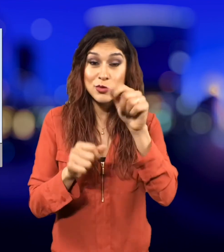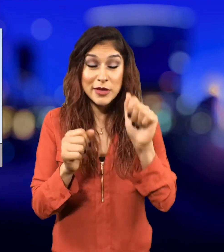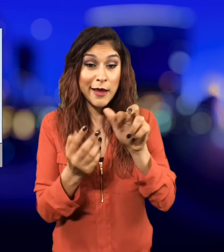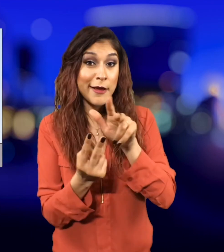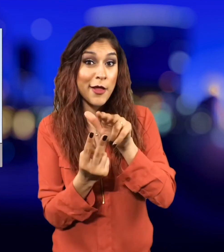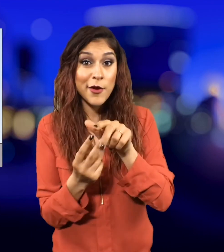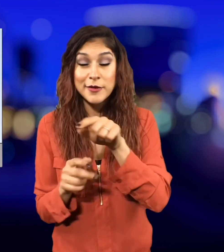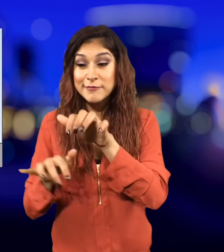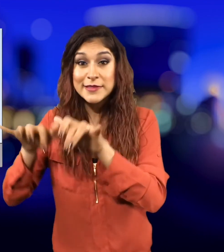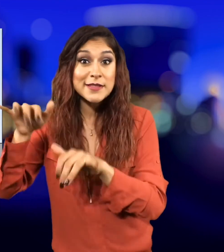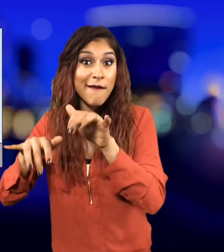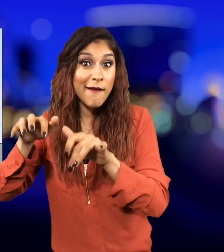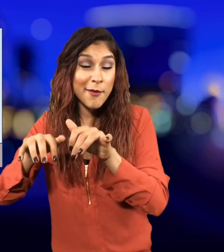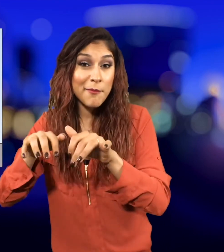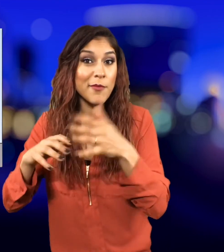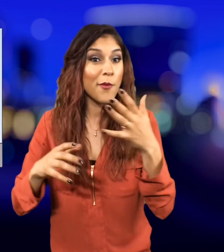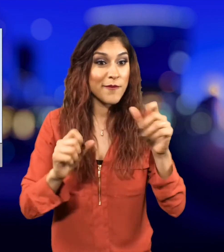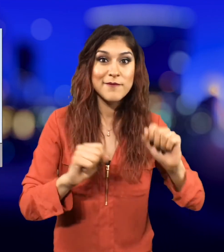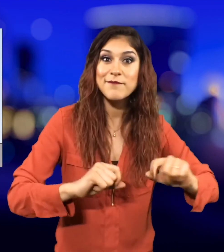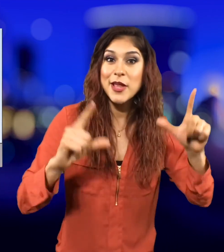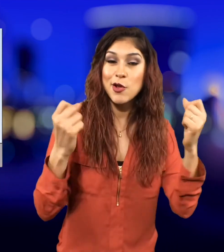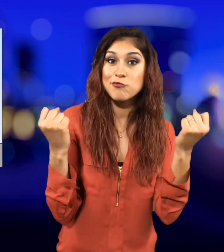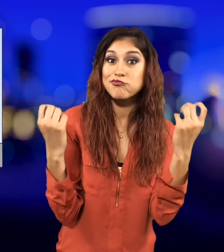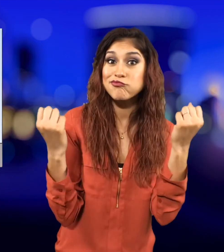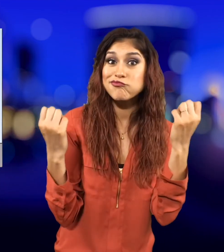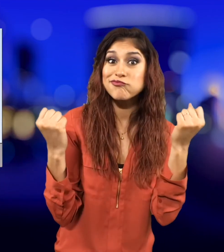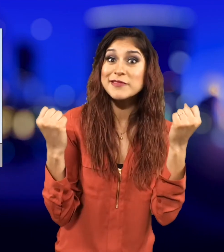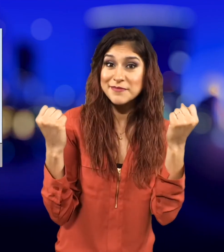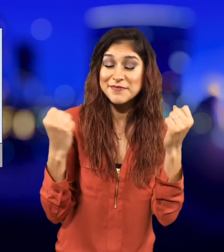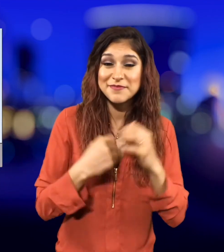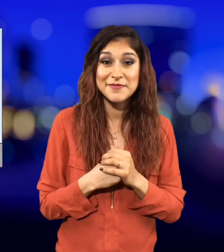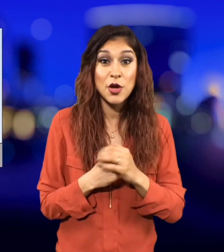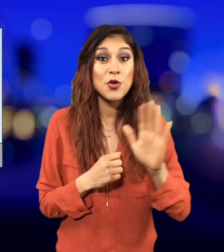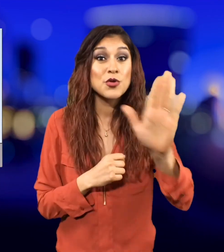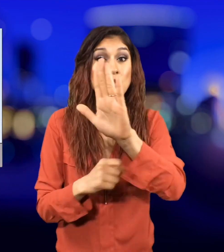You can either type in your comment or send us a video.